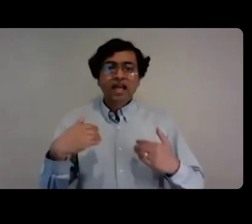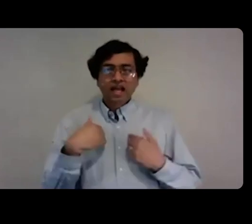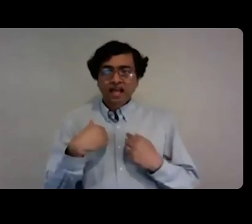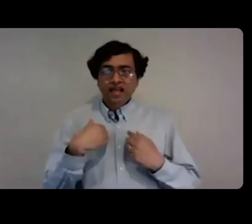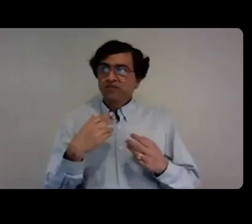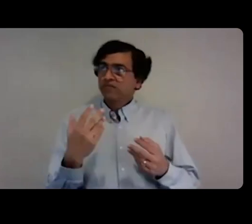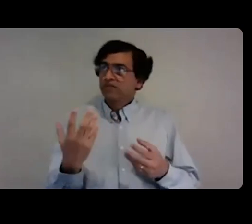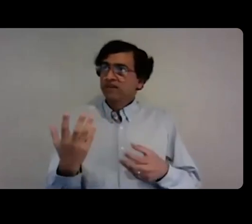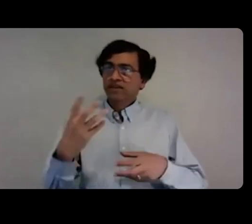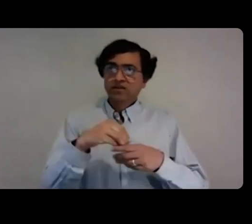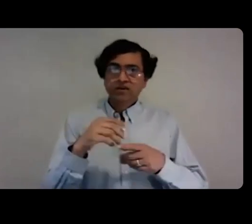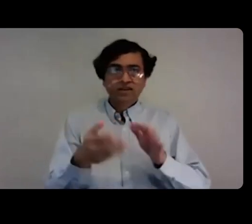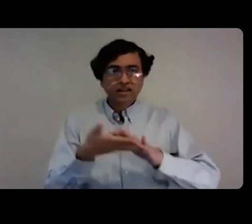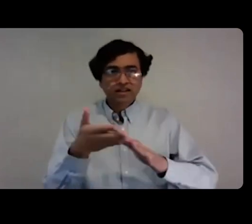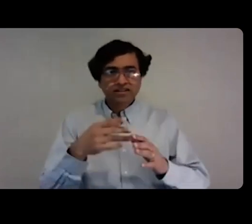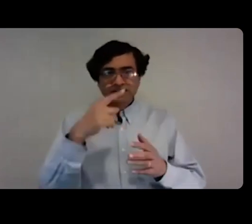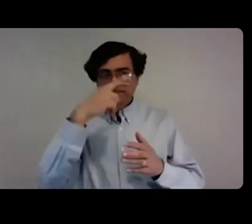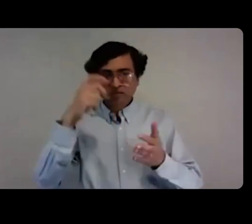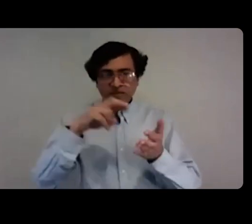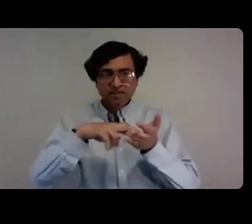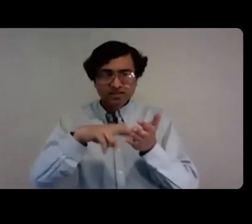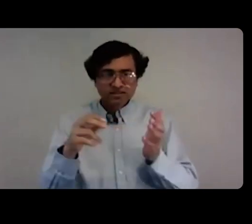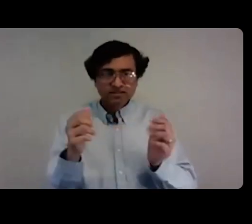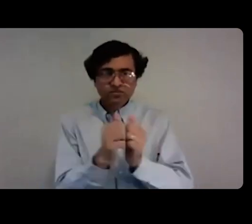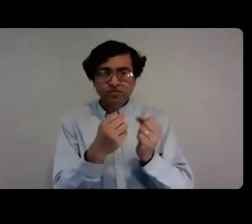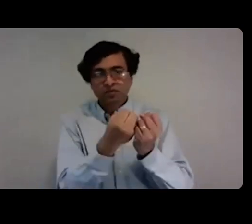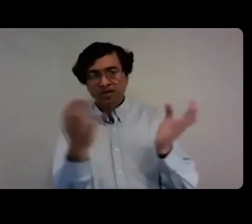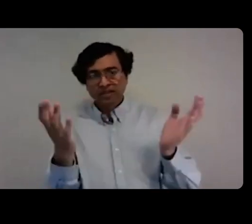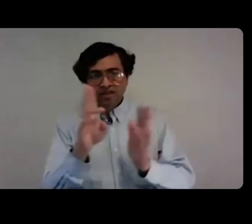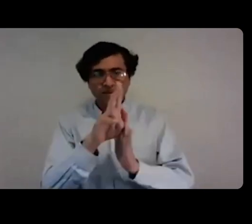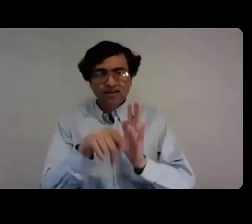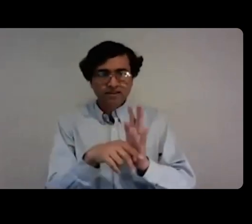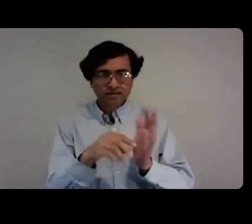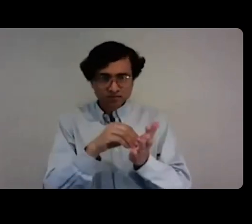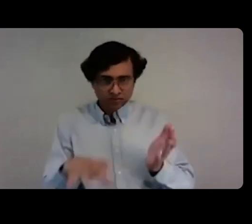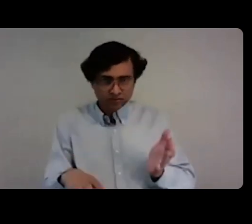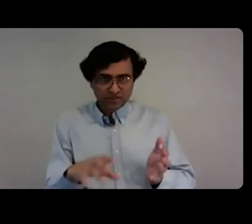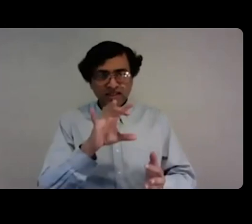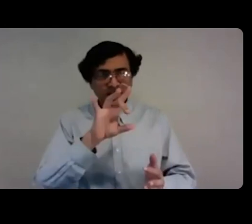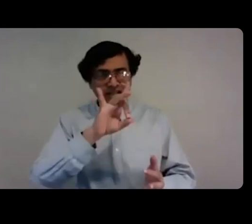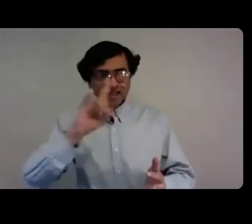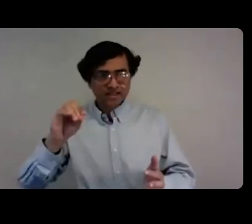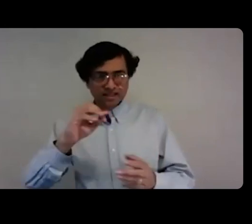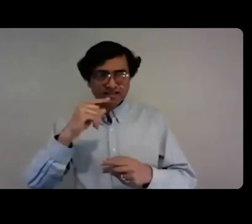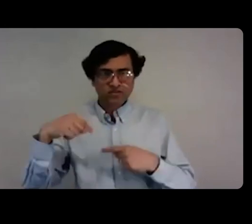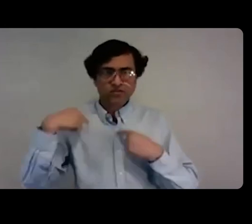So to practice what we preach, we are running the summer Research